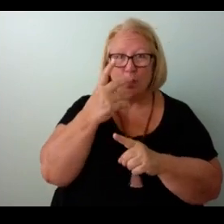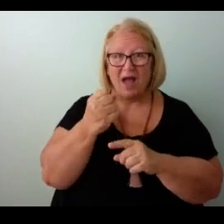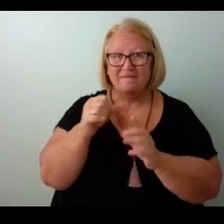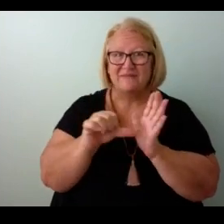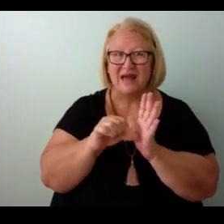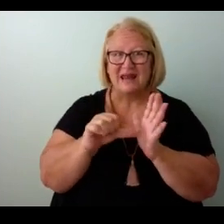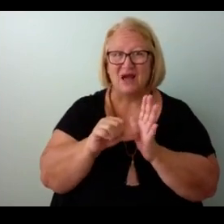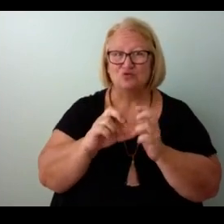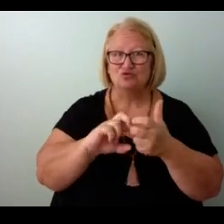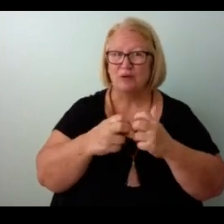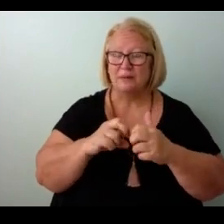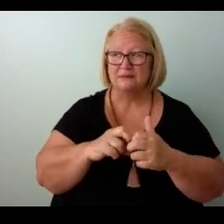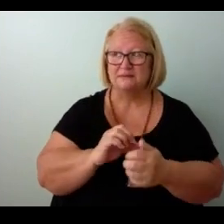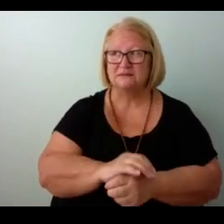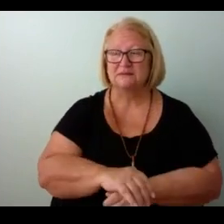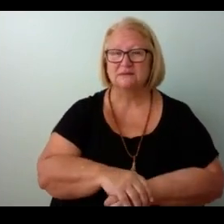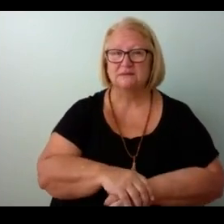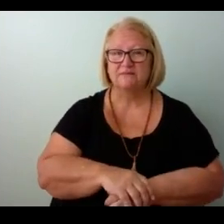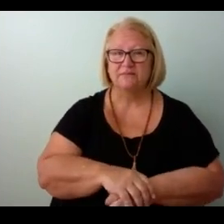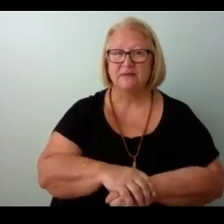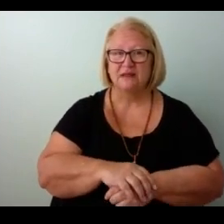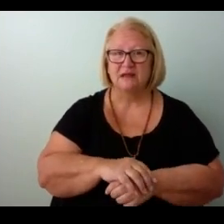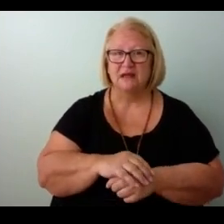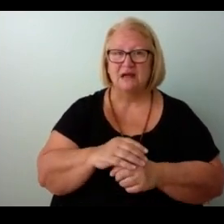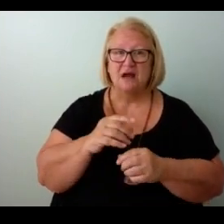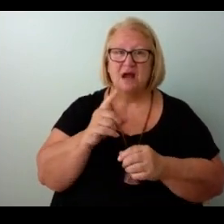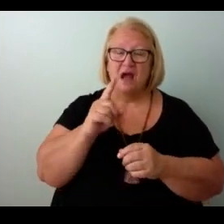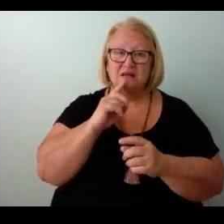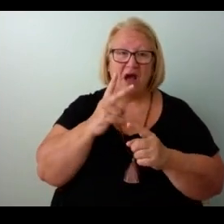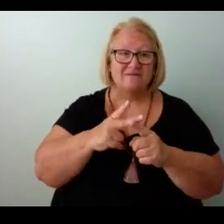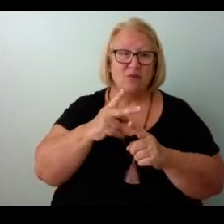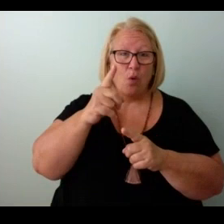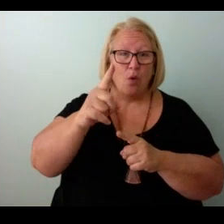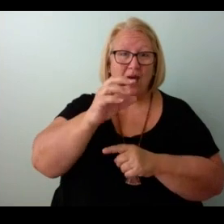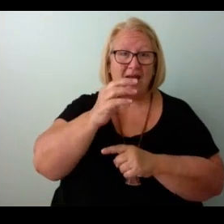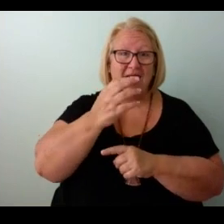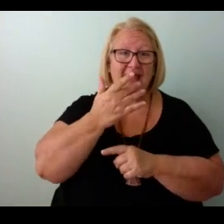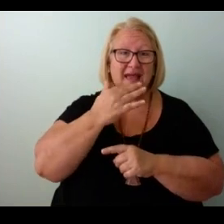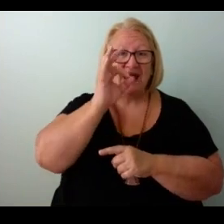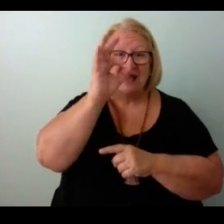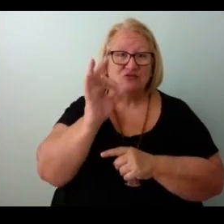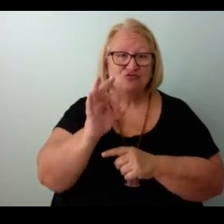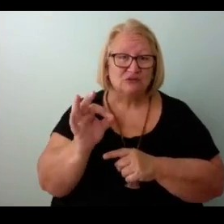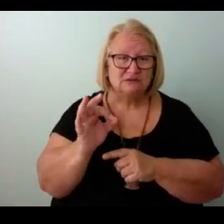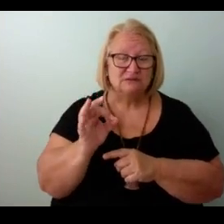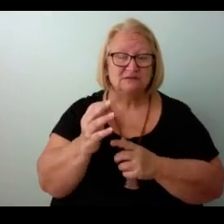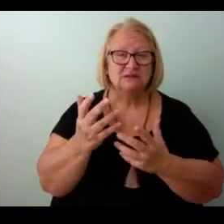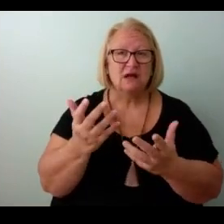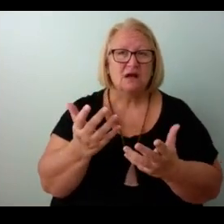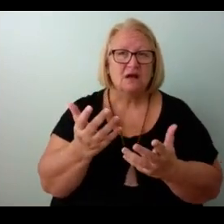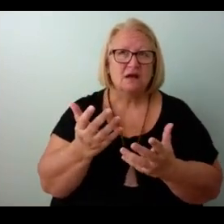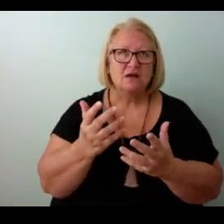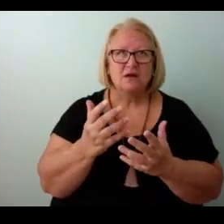In terms of the interest rates?